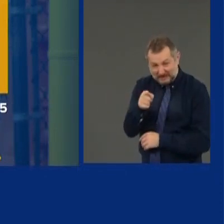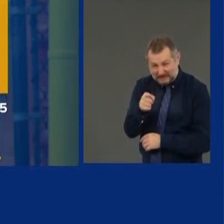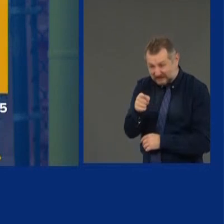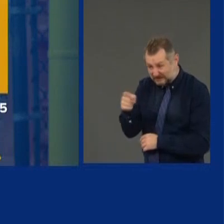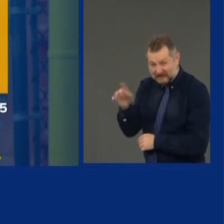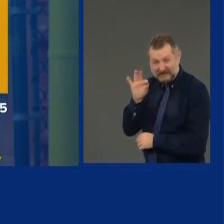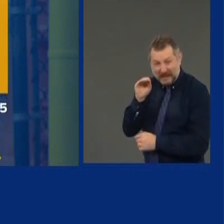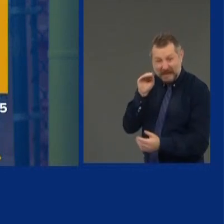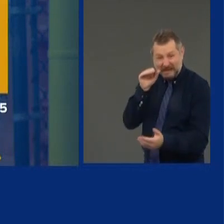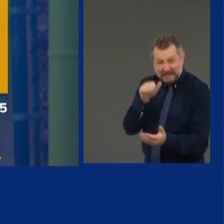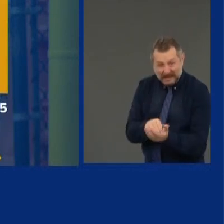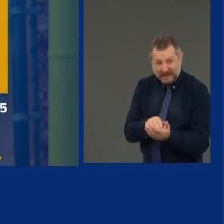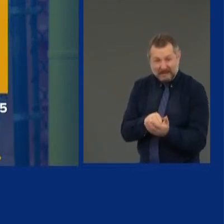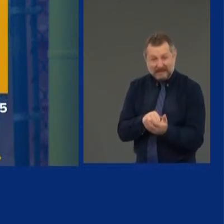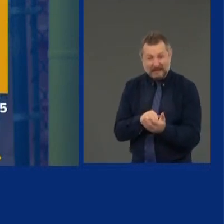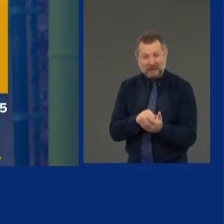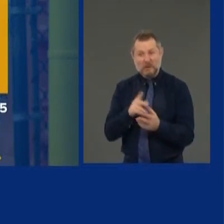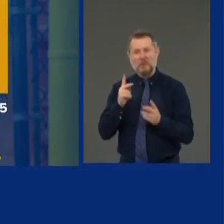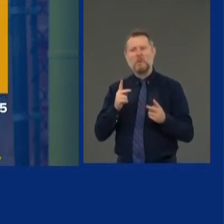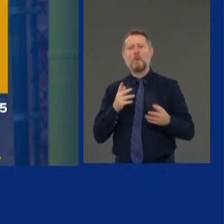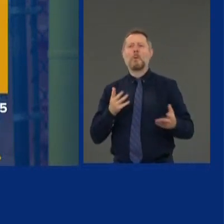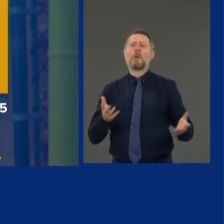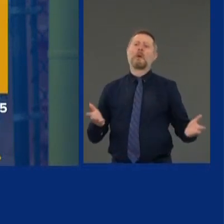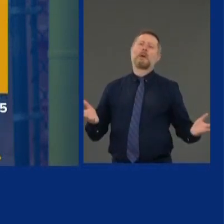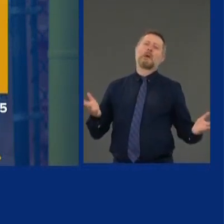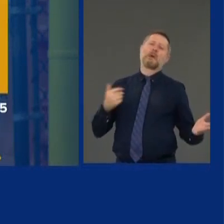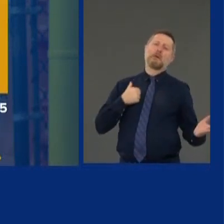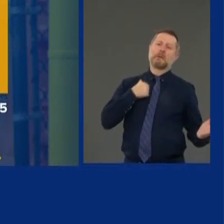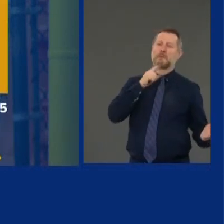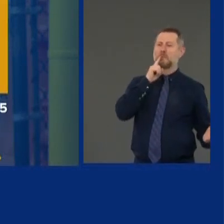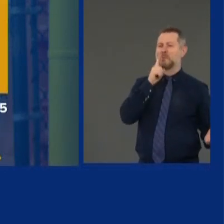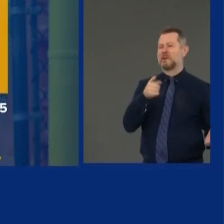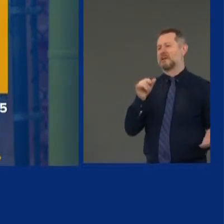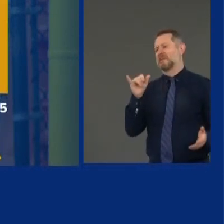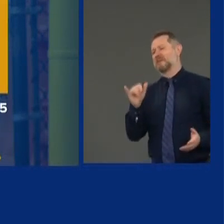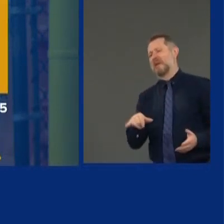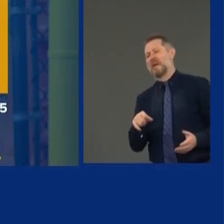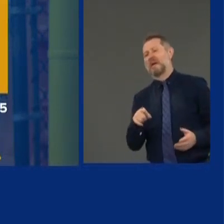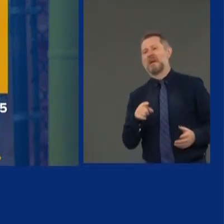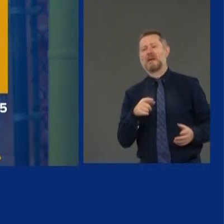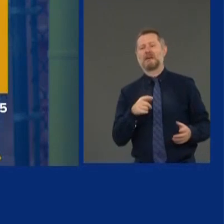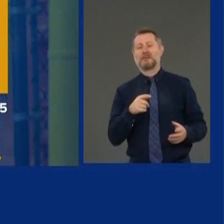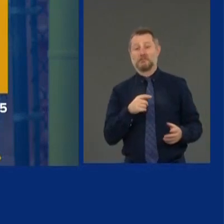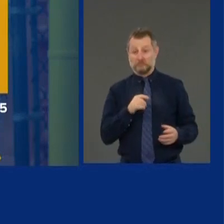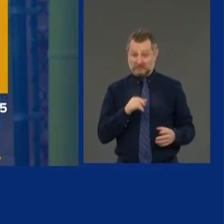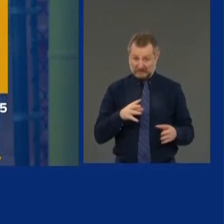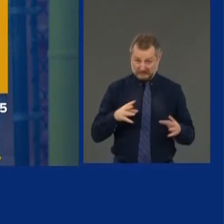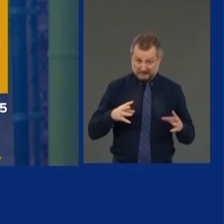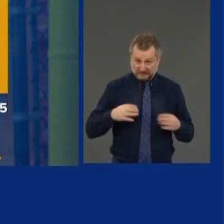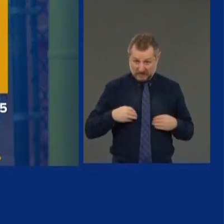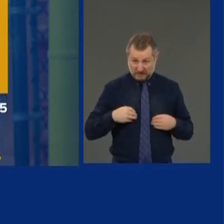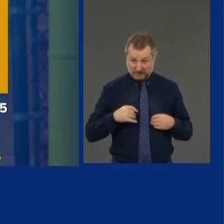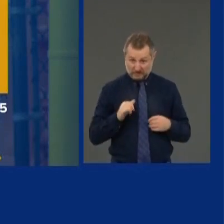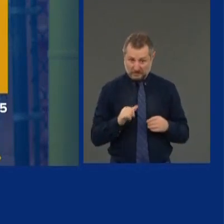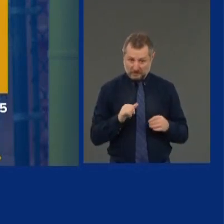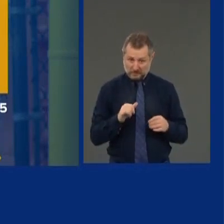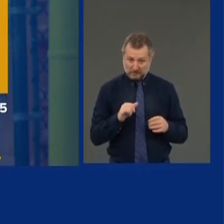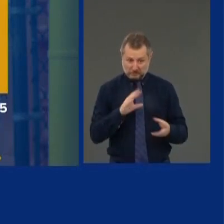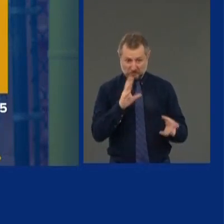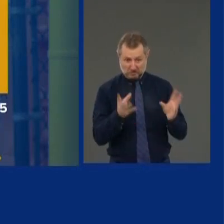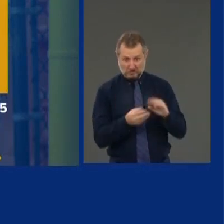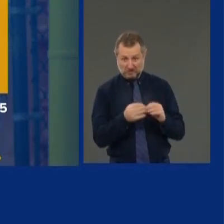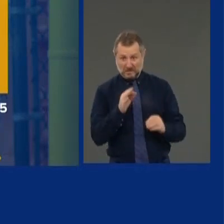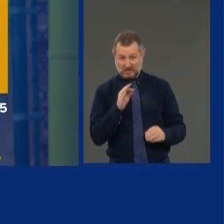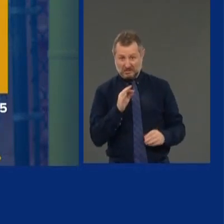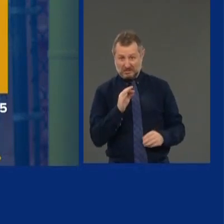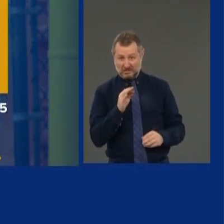90,000 PEOPLE, THINK ABOUT THAT.